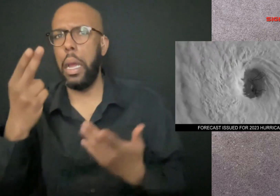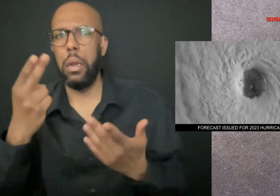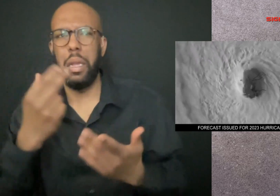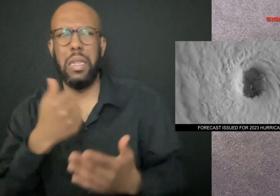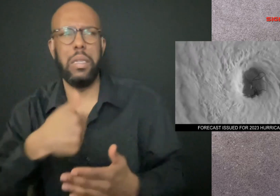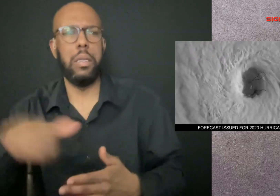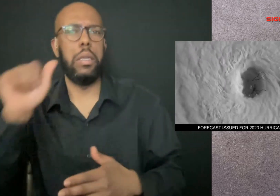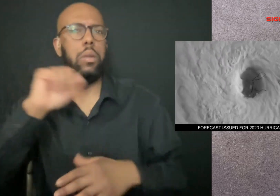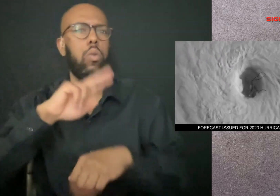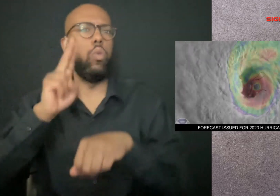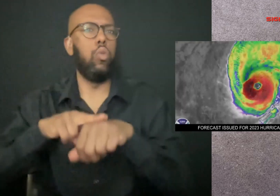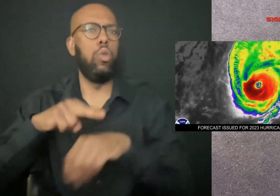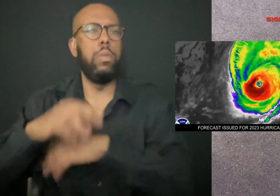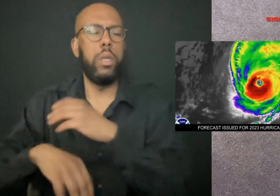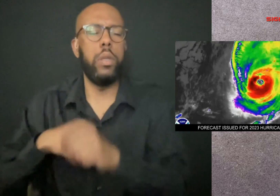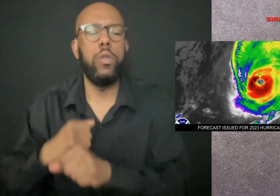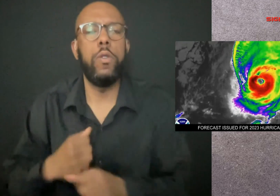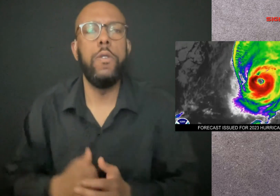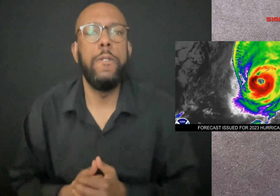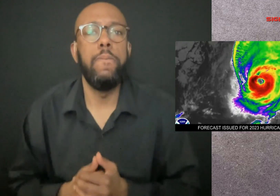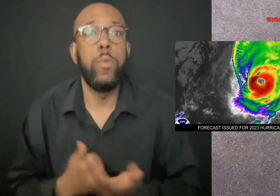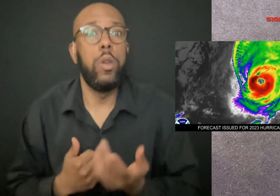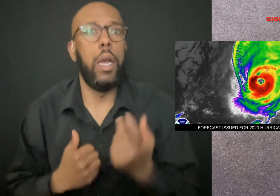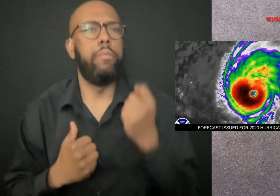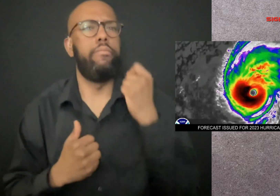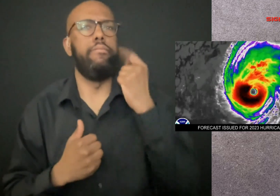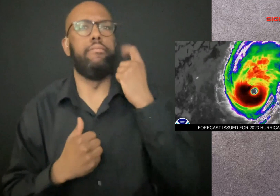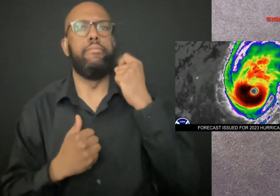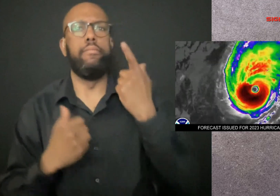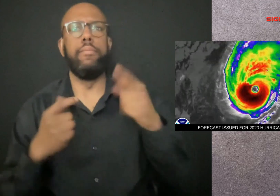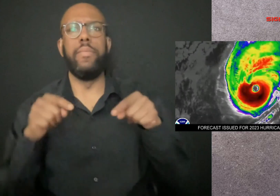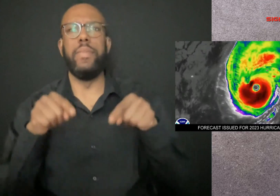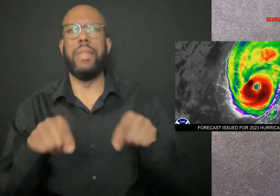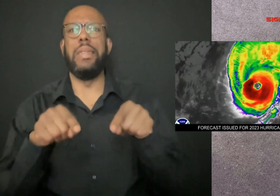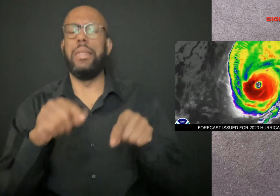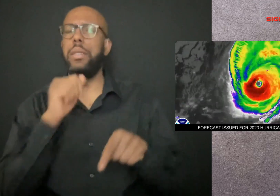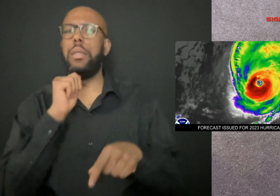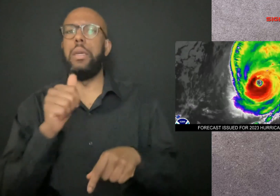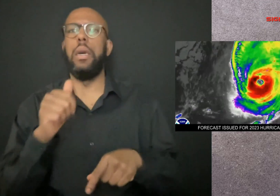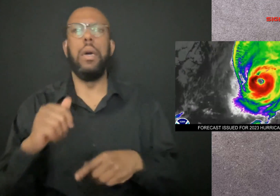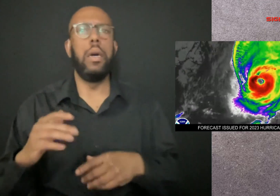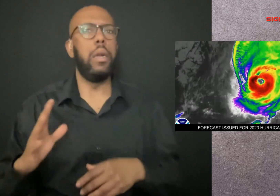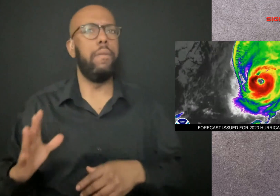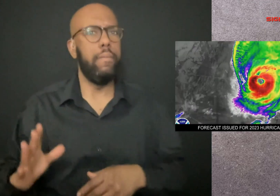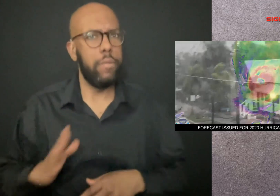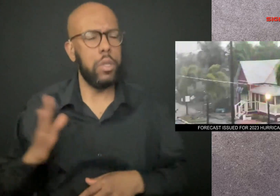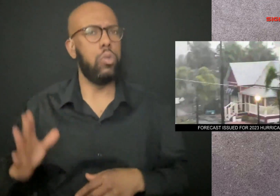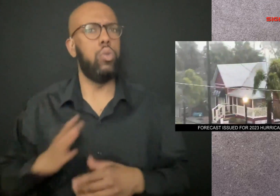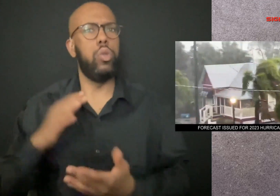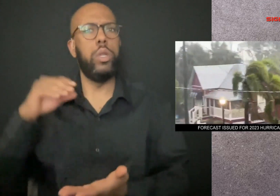Ripa's husband Mark Consuelos joins the show as cohost starting Monday